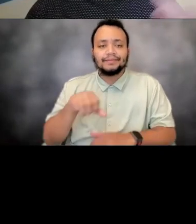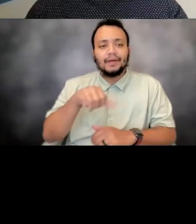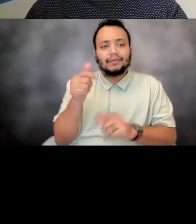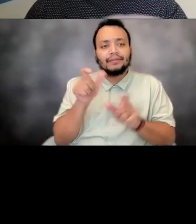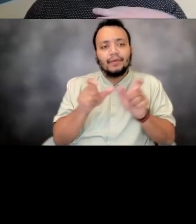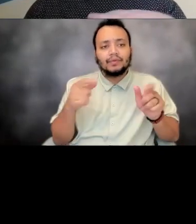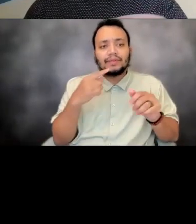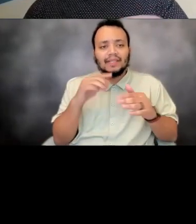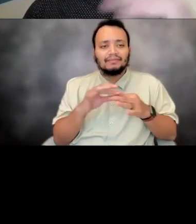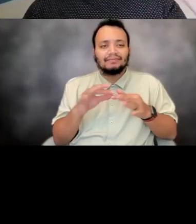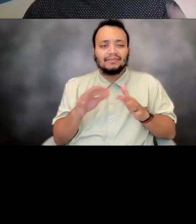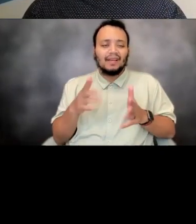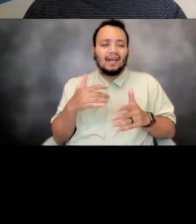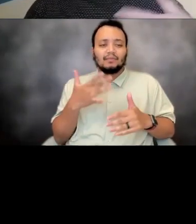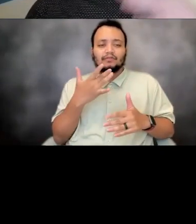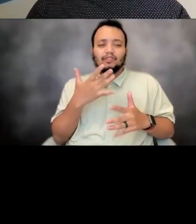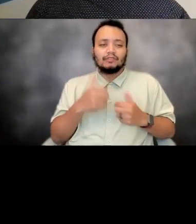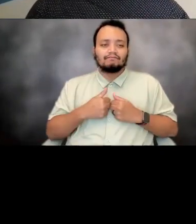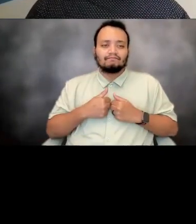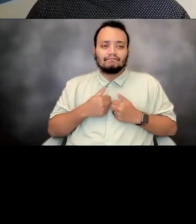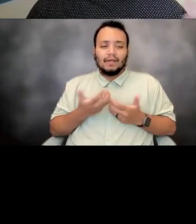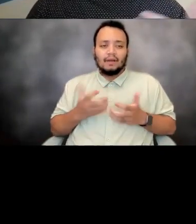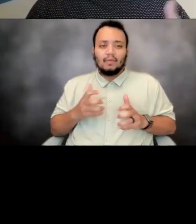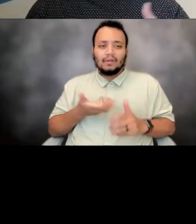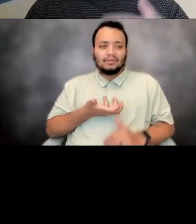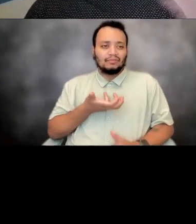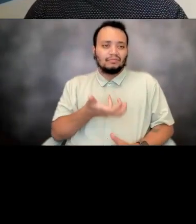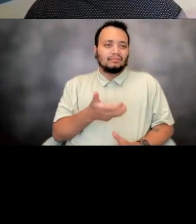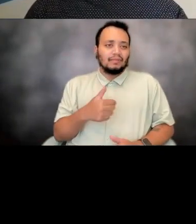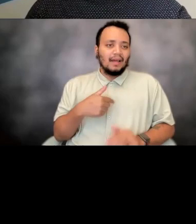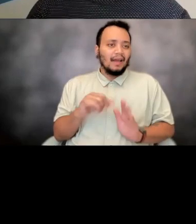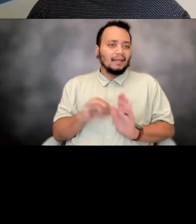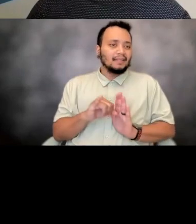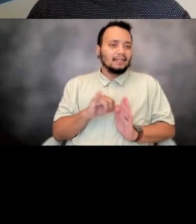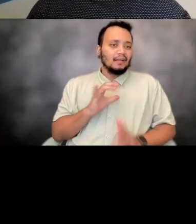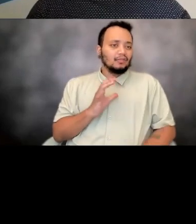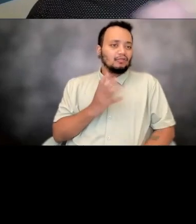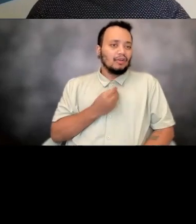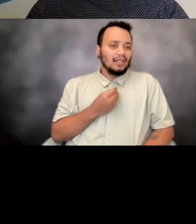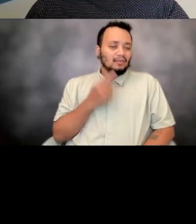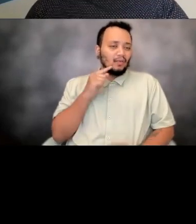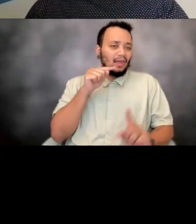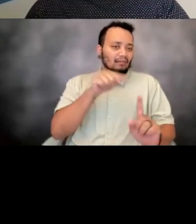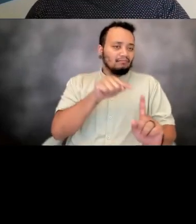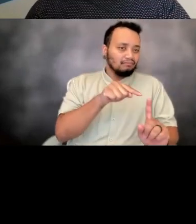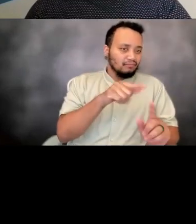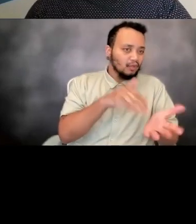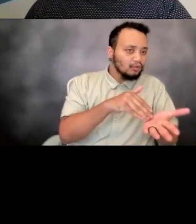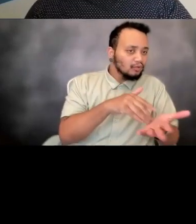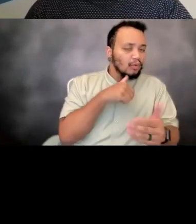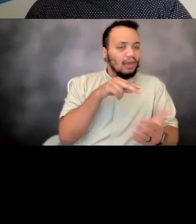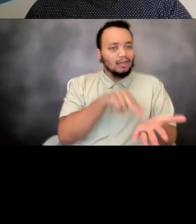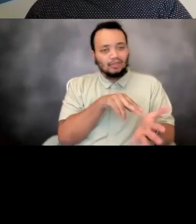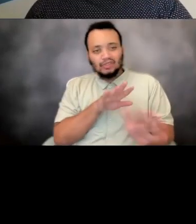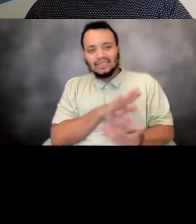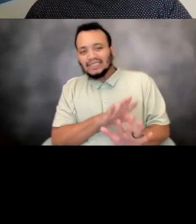that they're trans to certain providers if that was gonna be helpful and things like that.